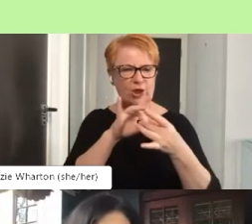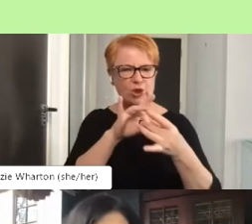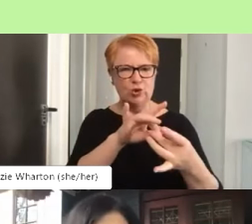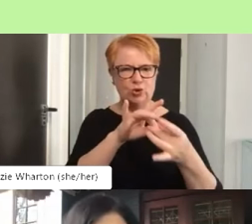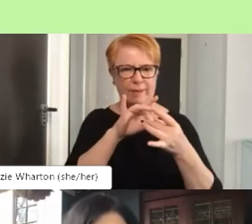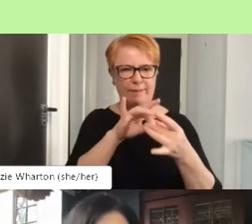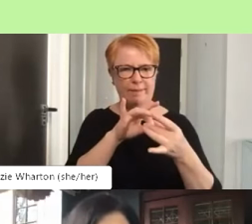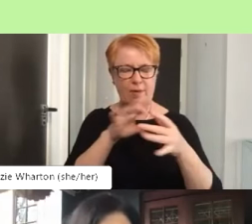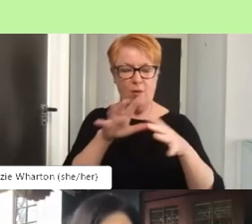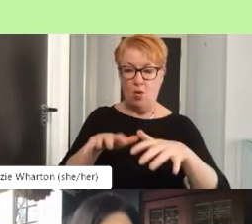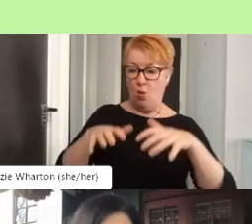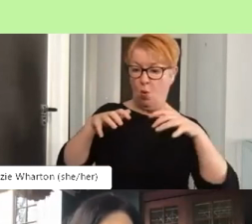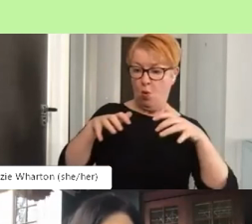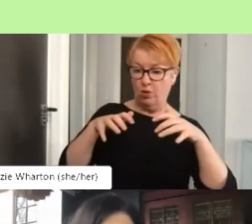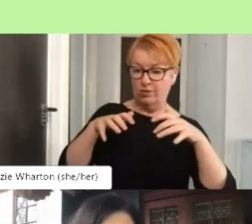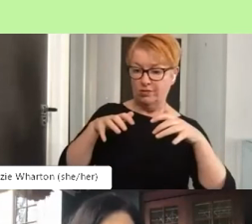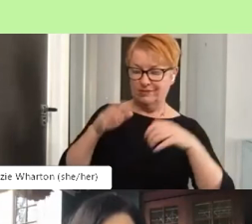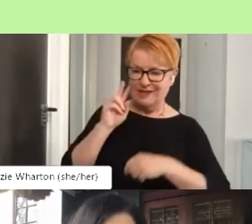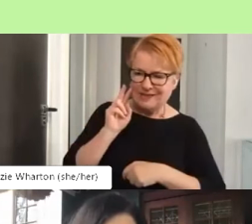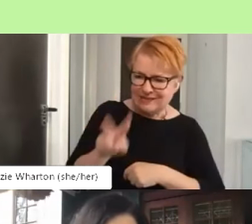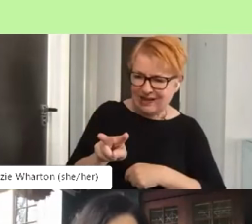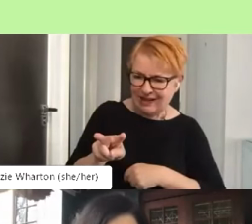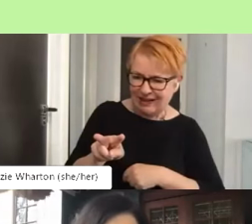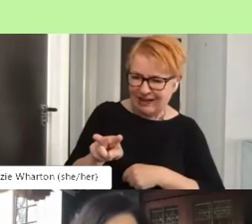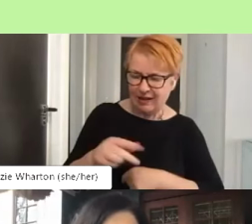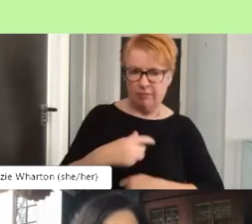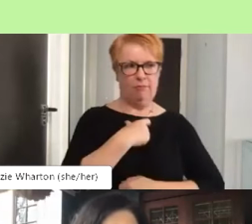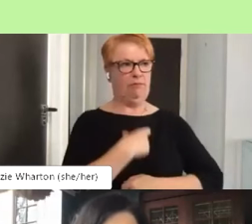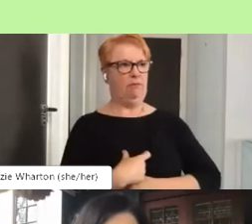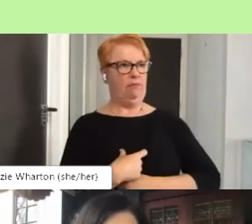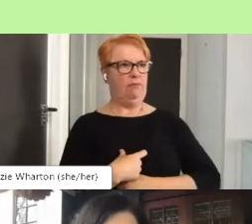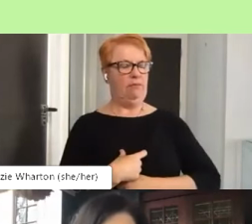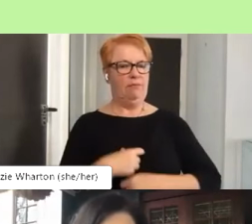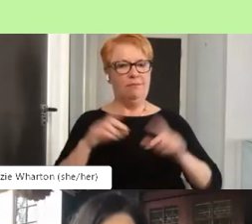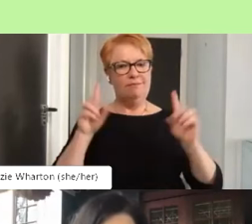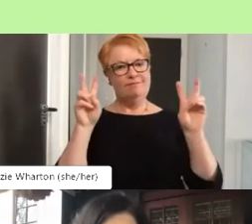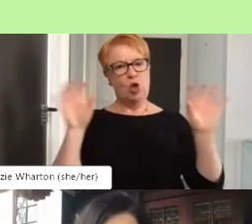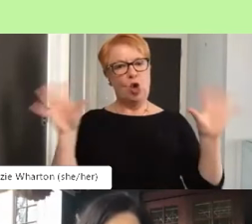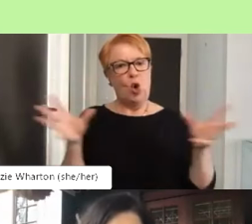she reveals the ways in which acts of collective witnessing, audiences support of particular